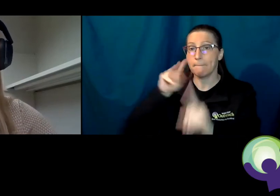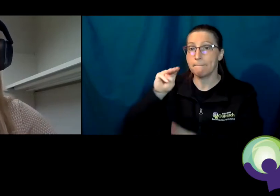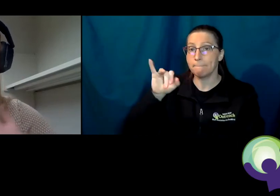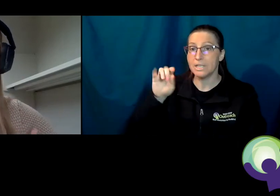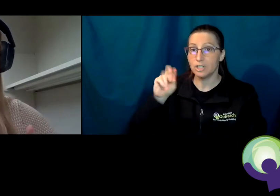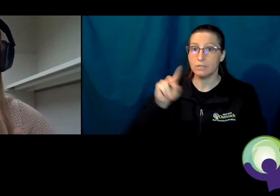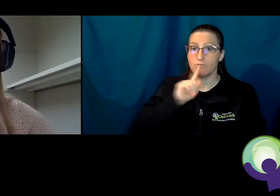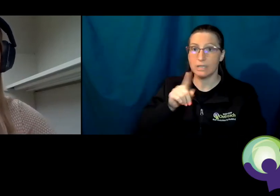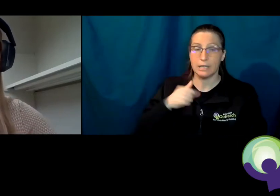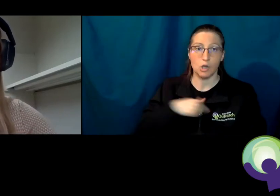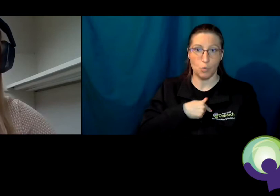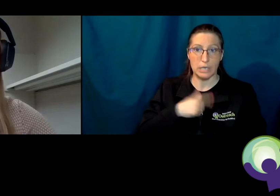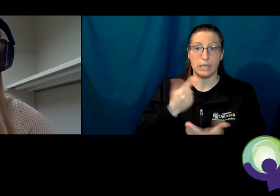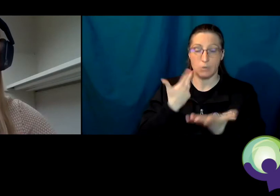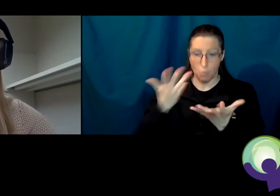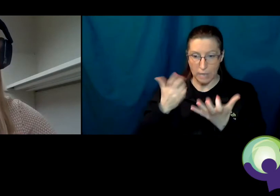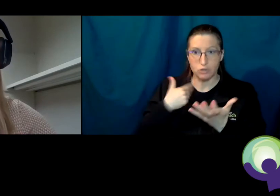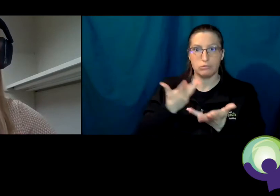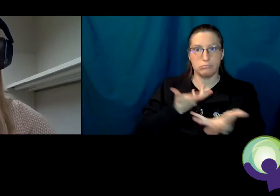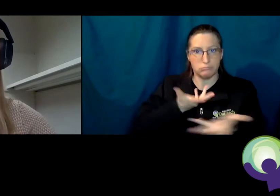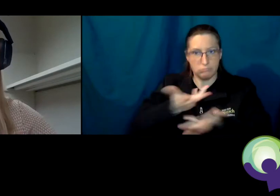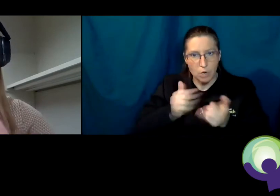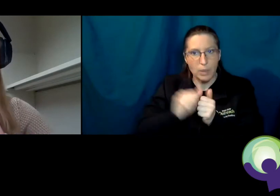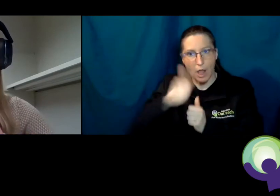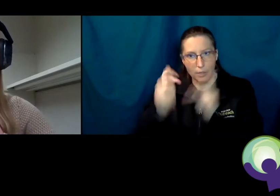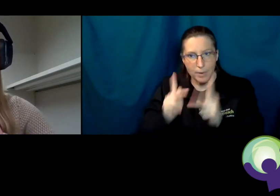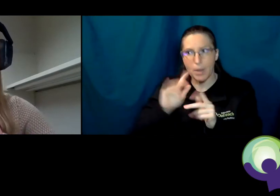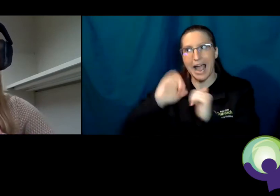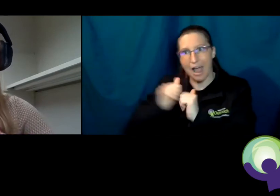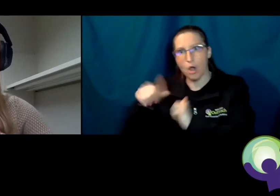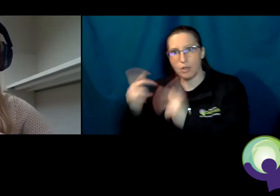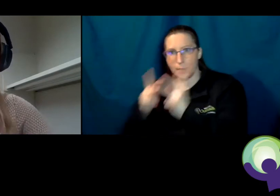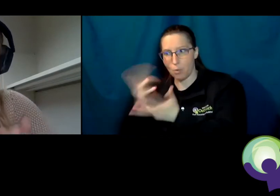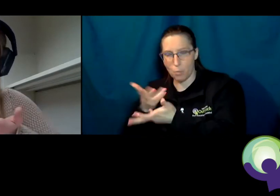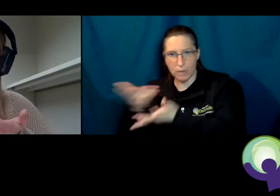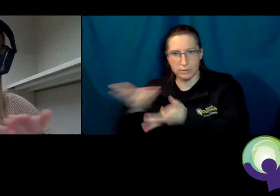treating others how you would like to be treated. As a current employee, and I'm sure Keith I